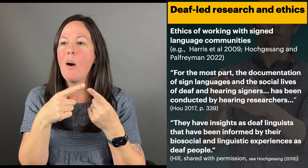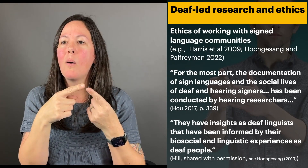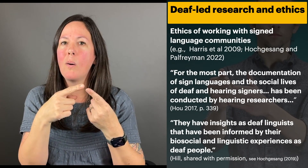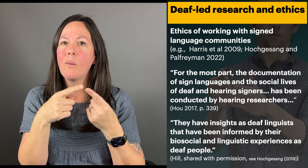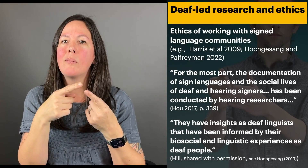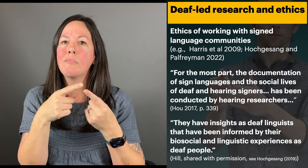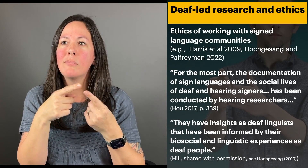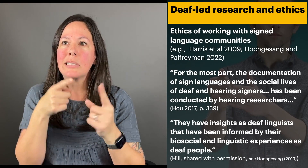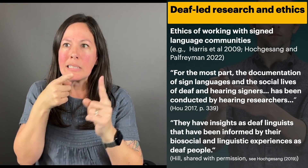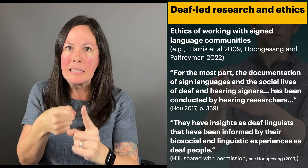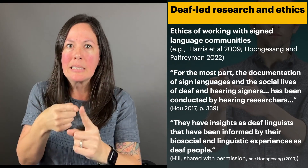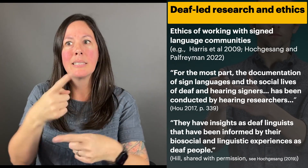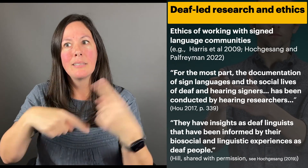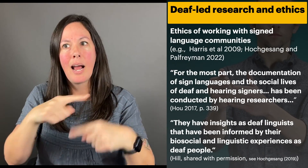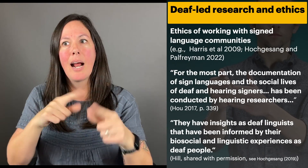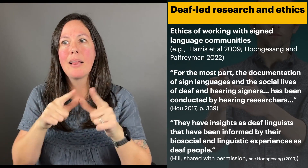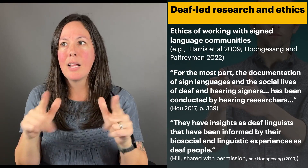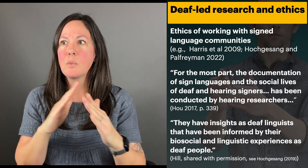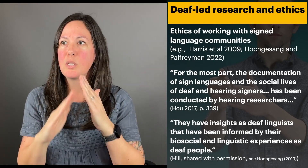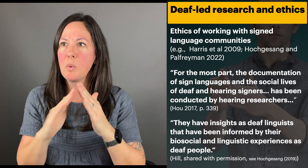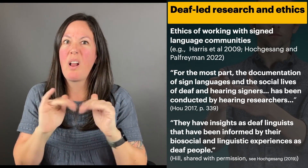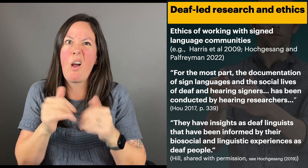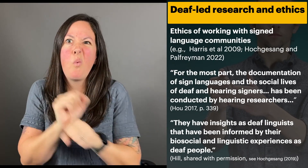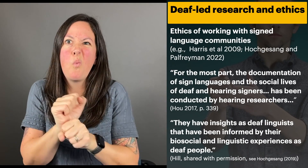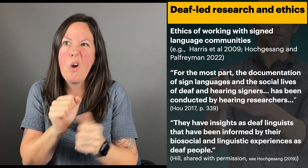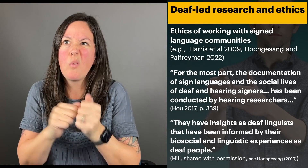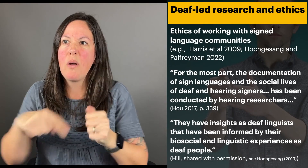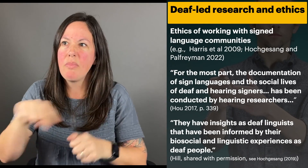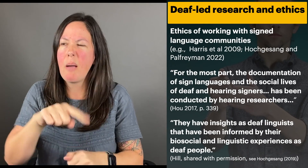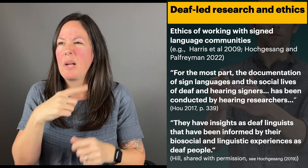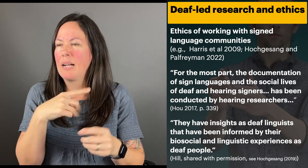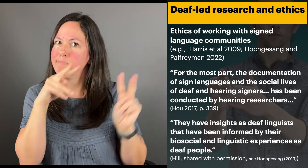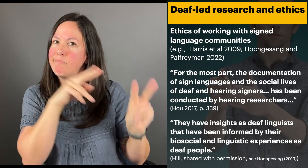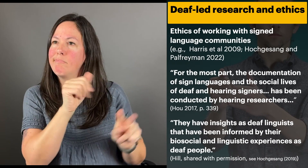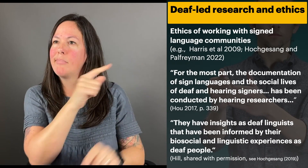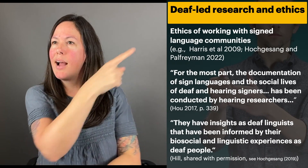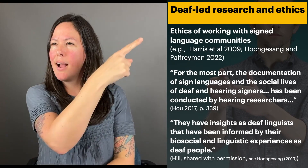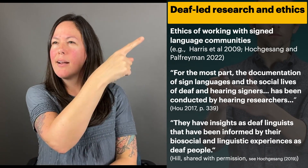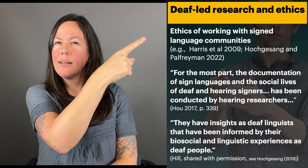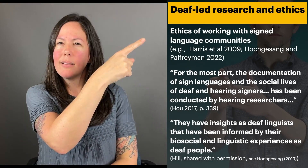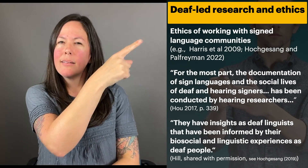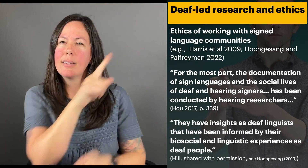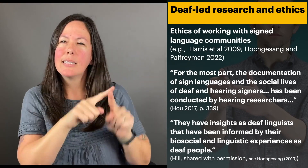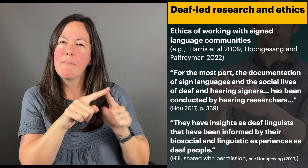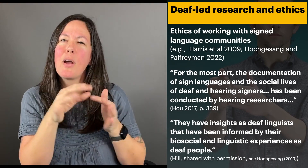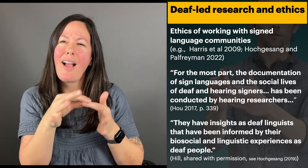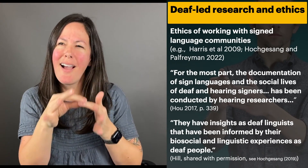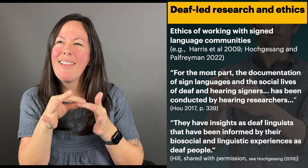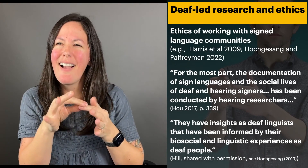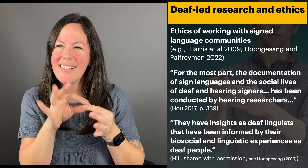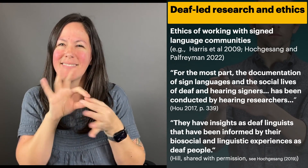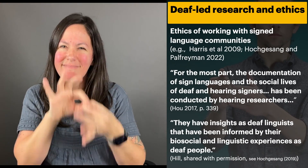workshopping that in my head so if you have ideas or feedback I'd be open to those but it is about the sign language